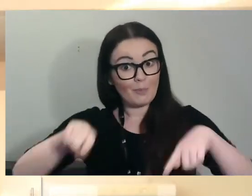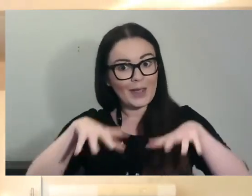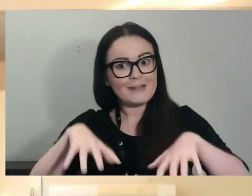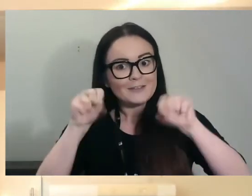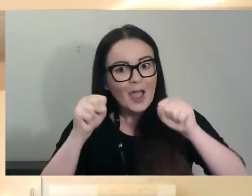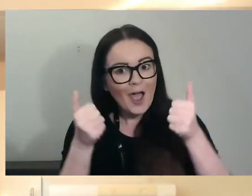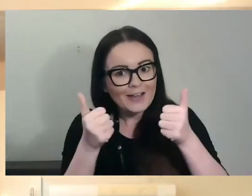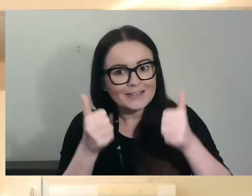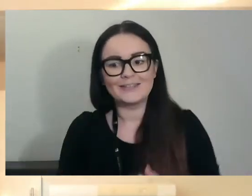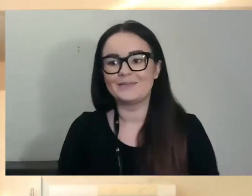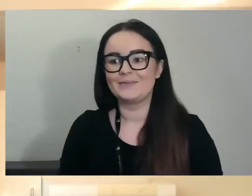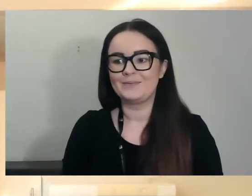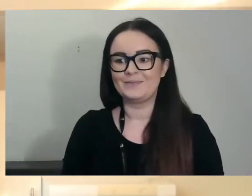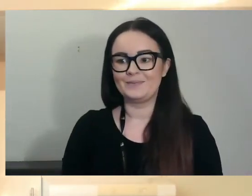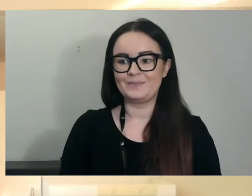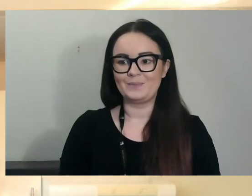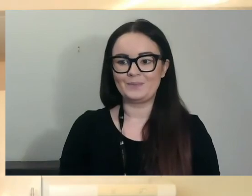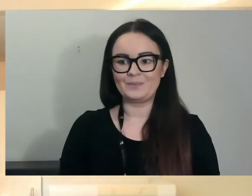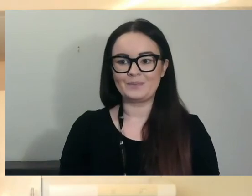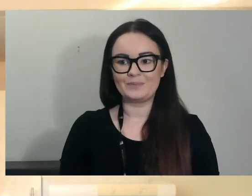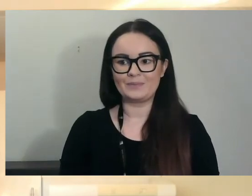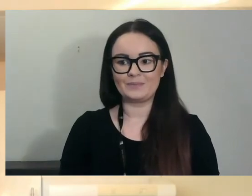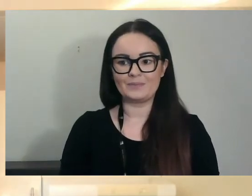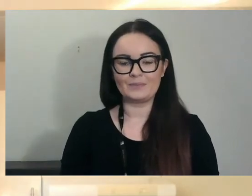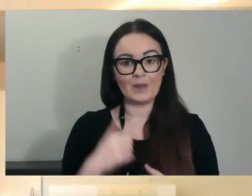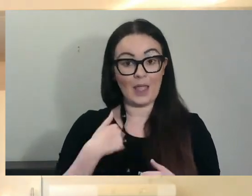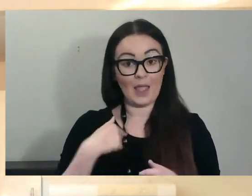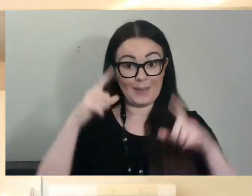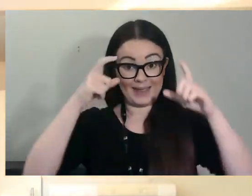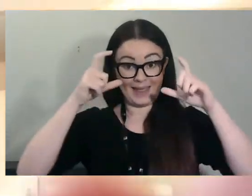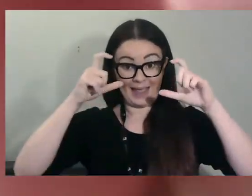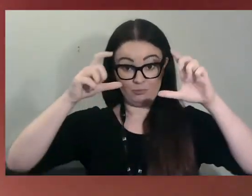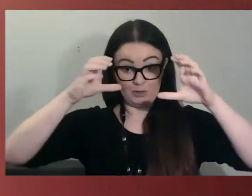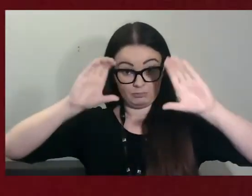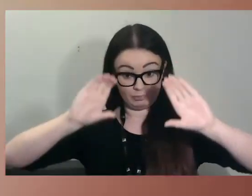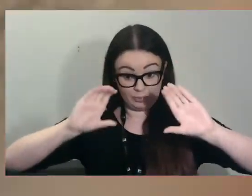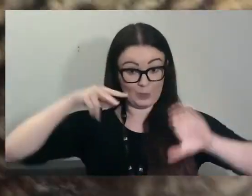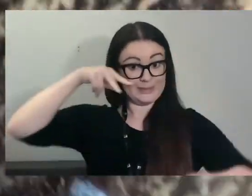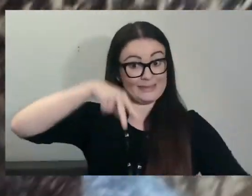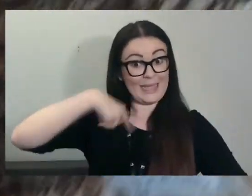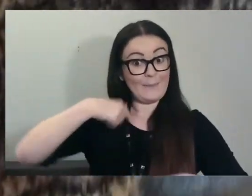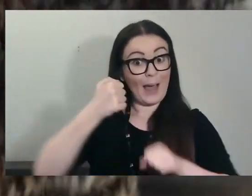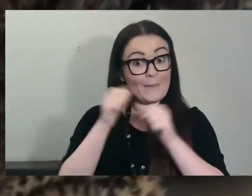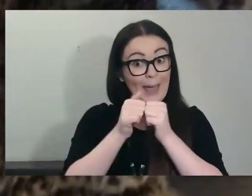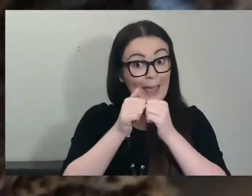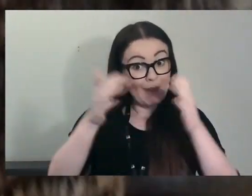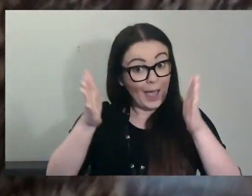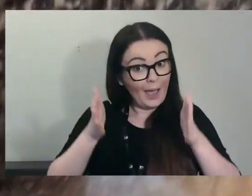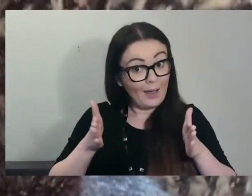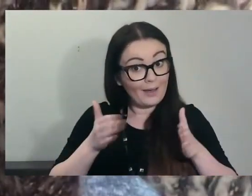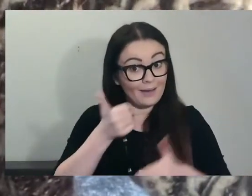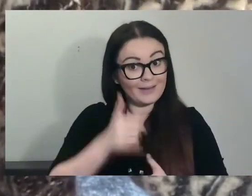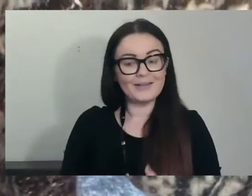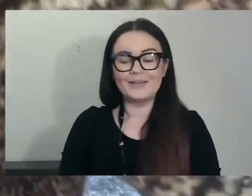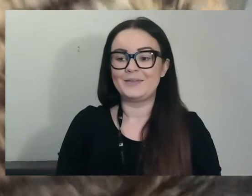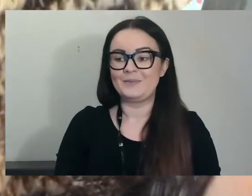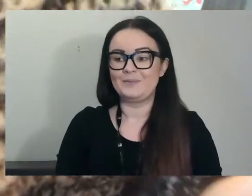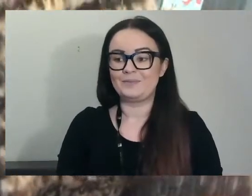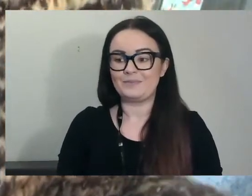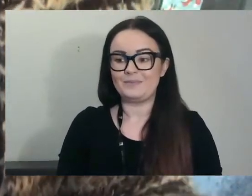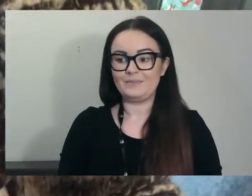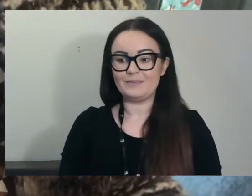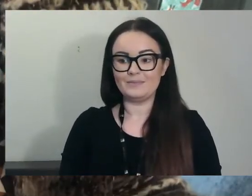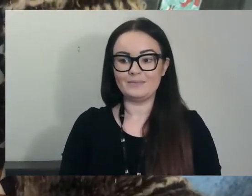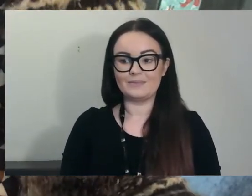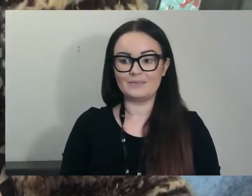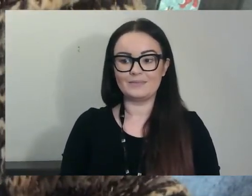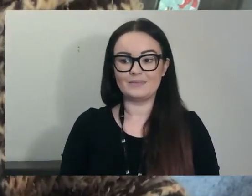get started. I'm going move my camera down so you can see what I'm doing, there we go.